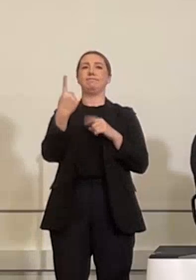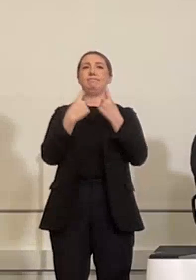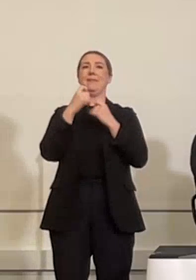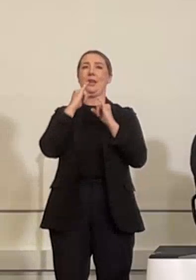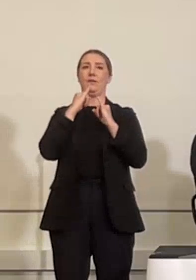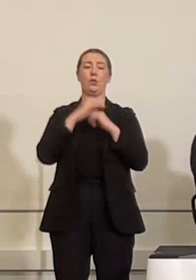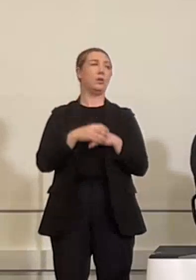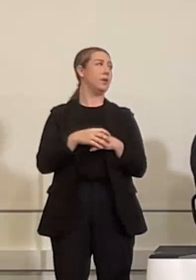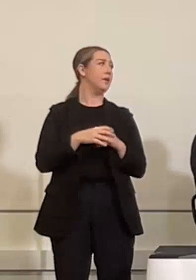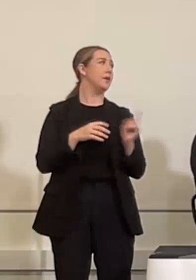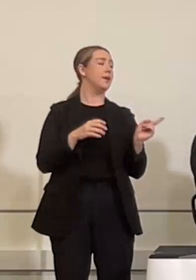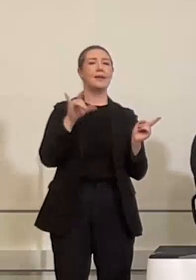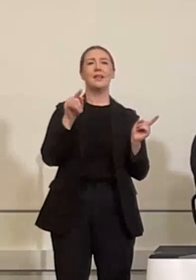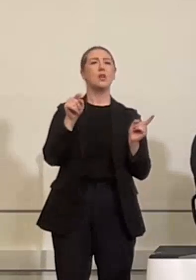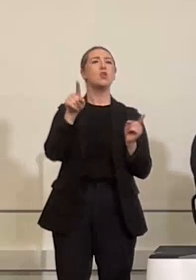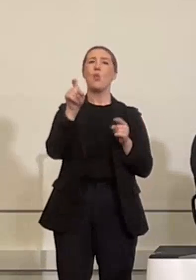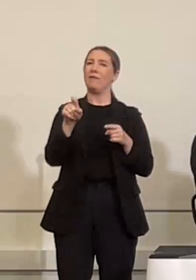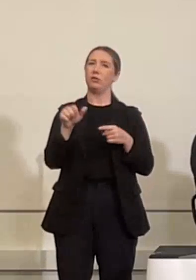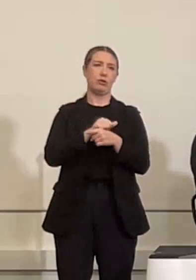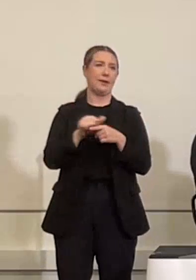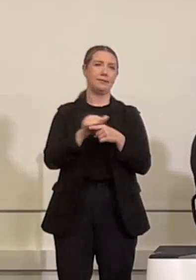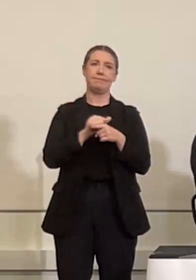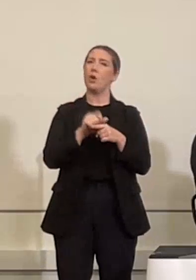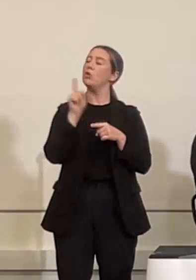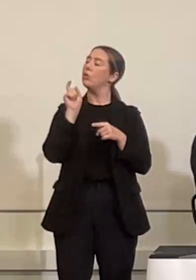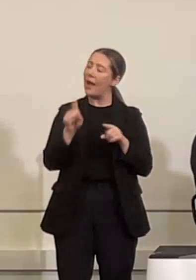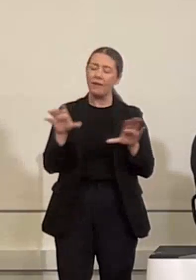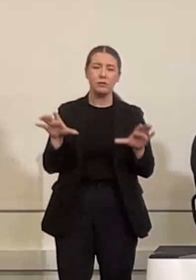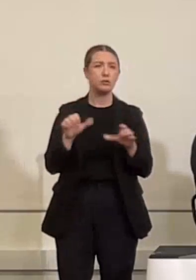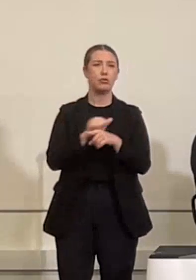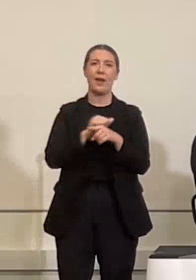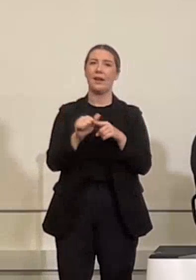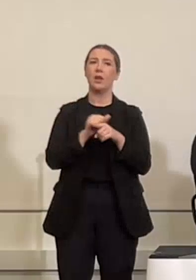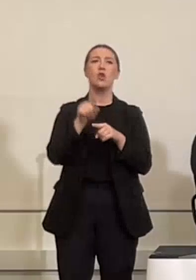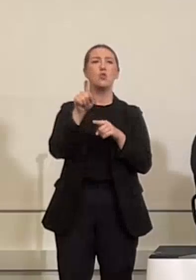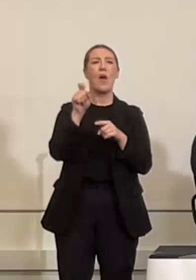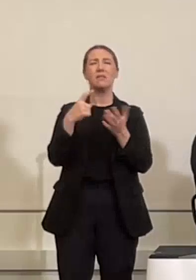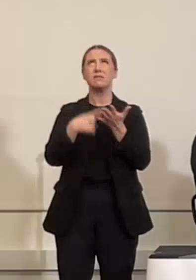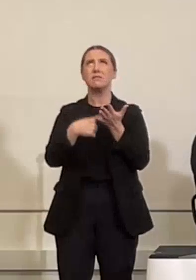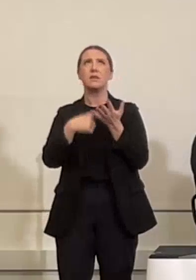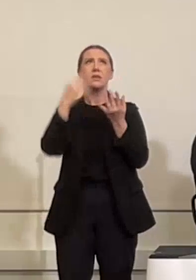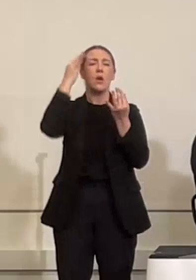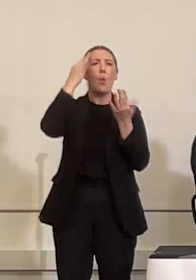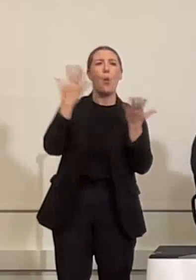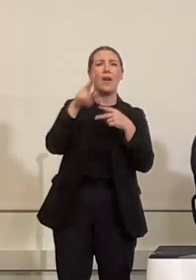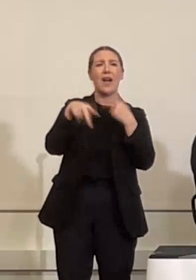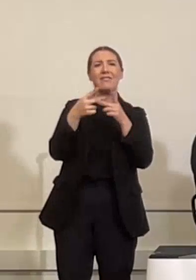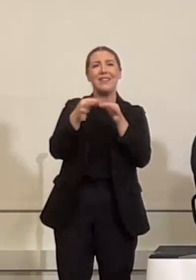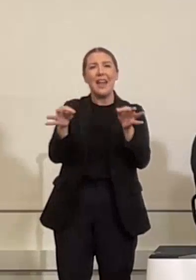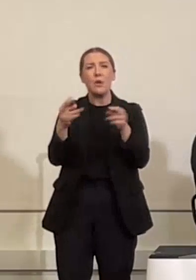train, you got, you have to do training, You have to have the conversation about the language to use, about how to approach people.